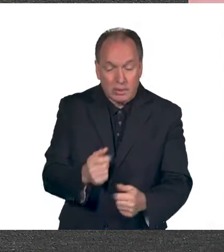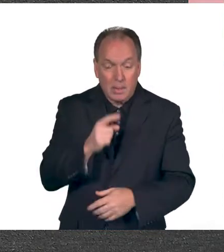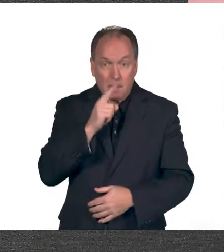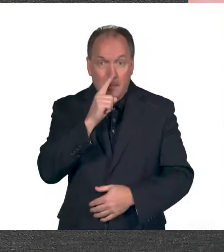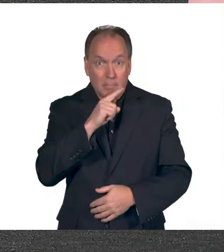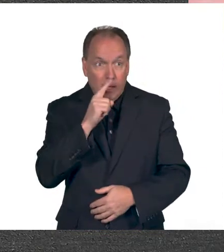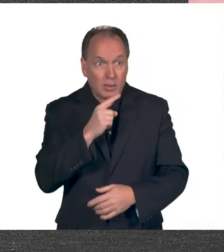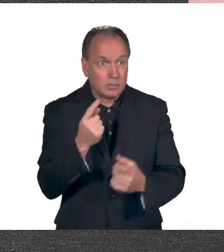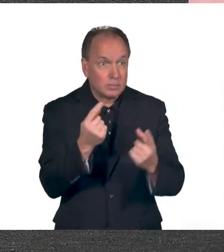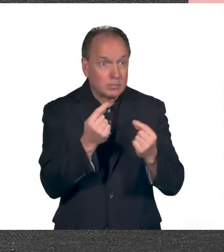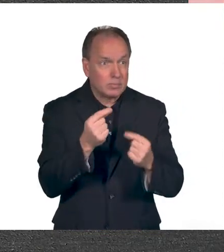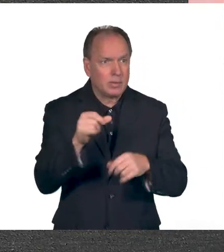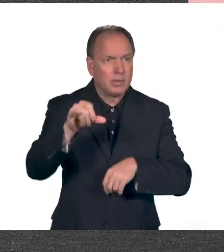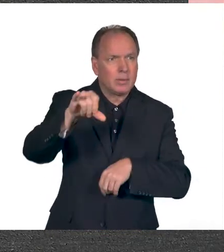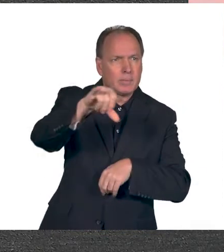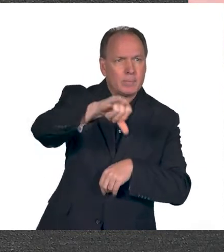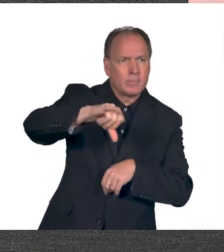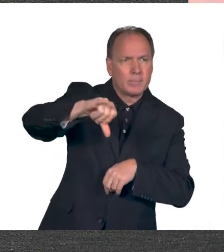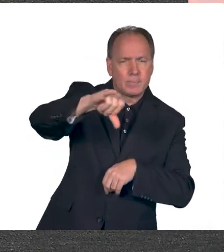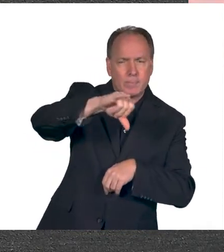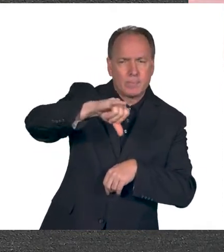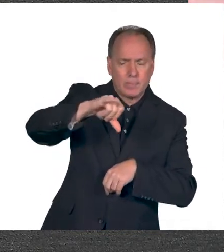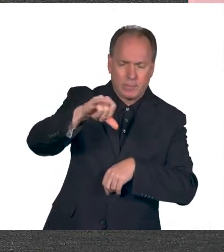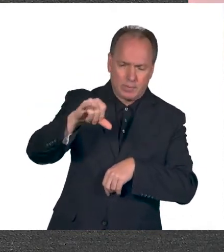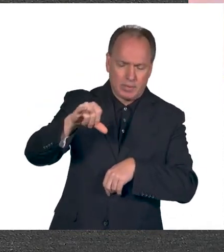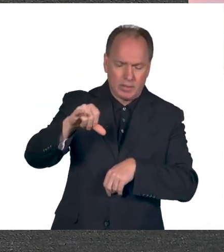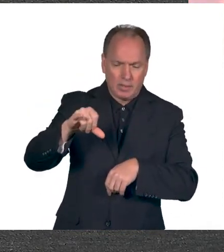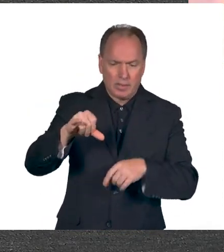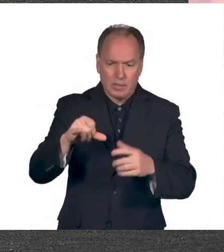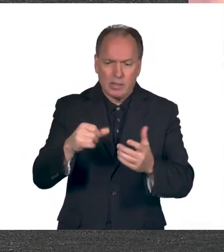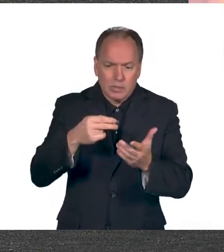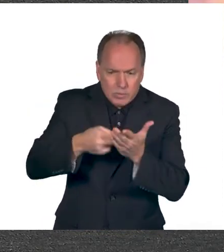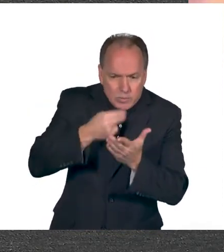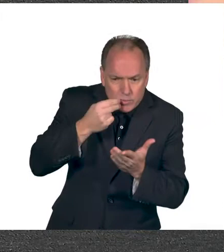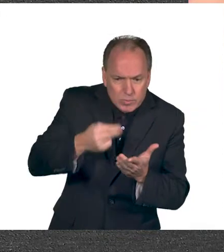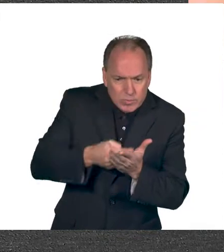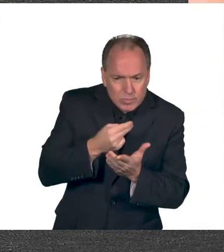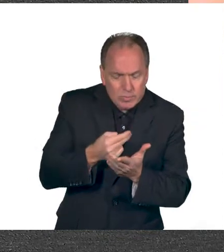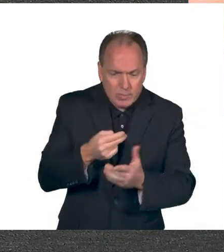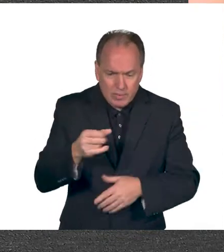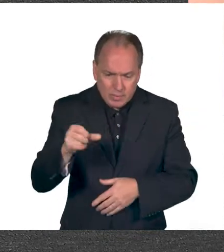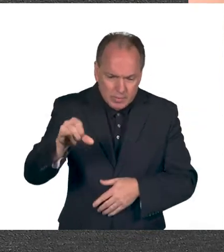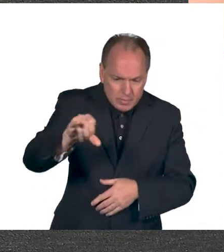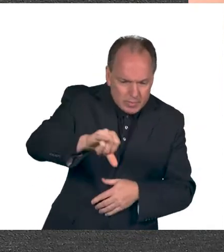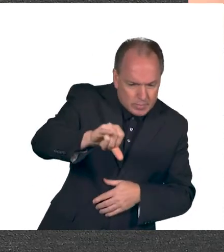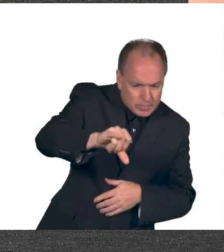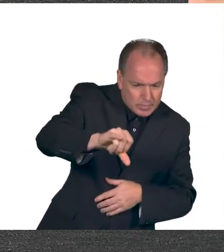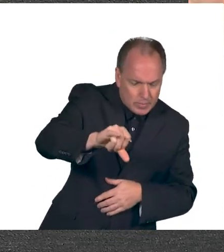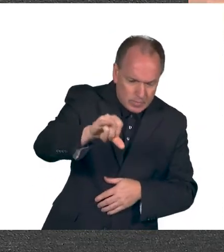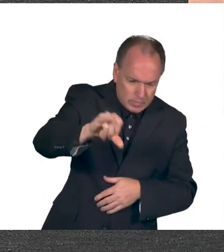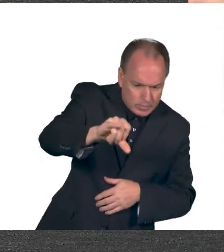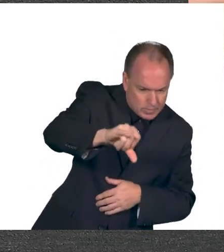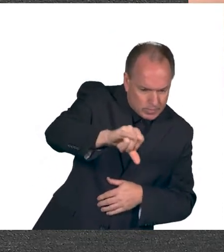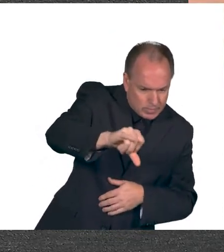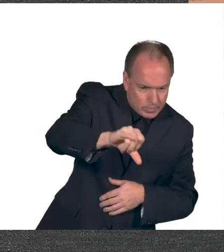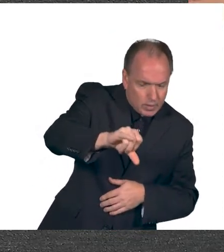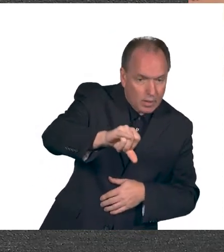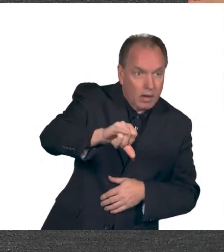"Mouse seasons the stew, then a small pepper flake."